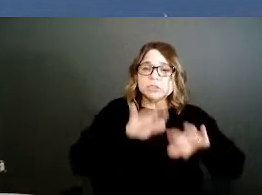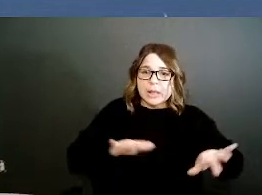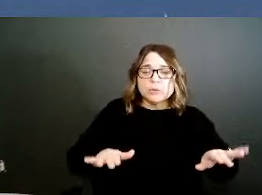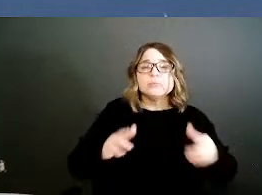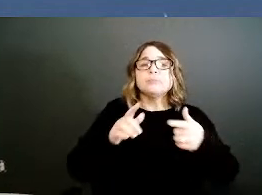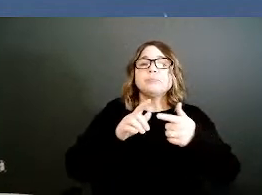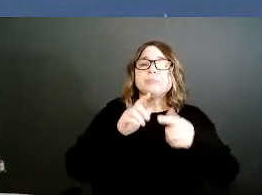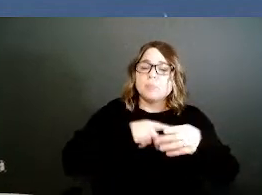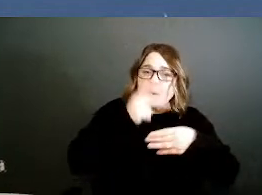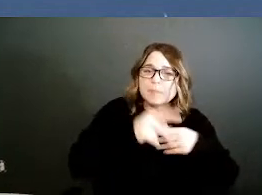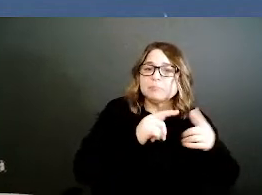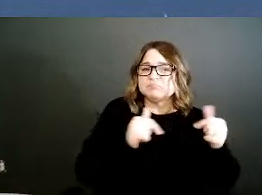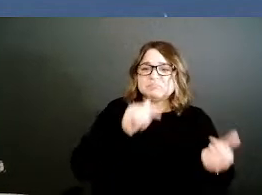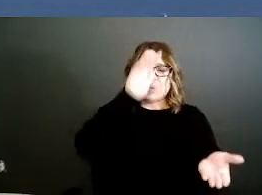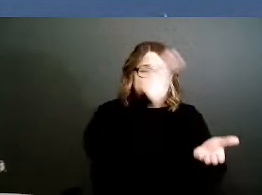DIRECT CITY RESOURCES TOWARDS AND FULLY FUND PROVEN AND